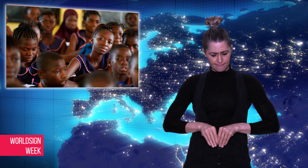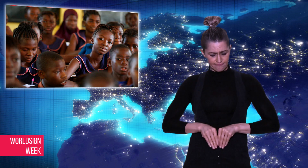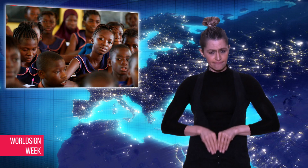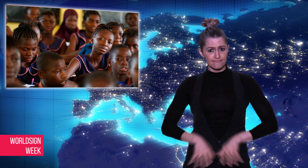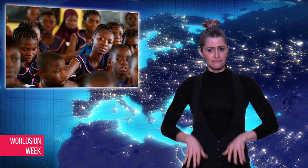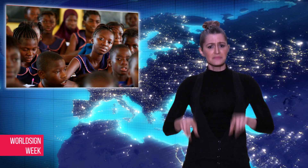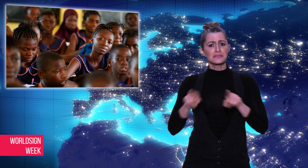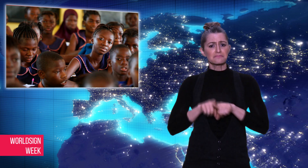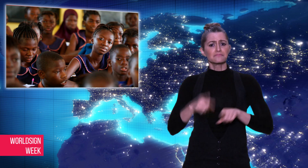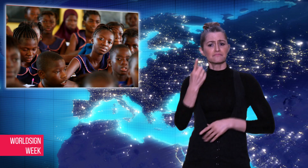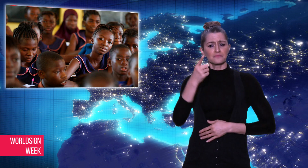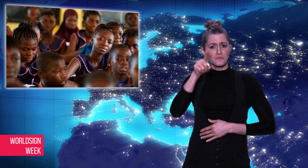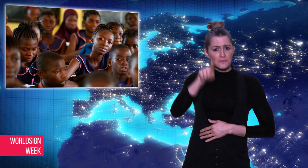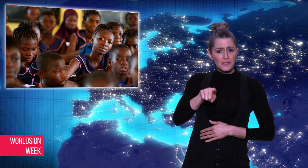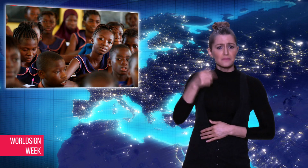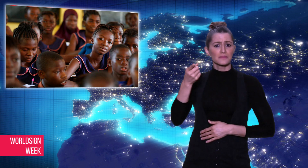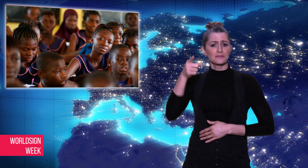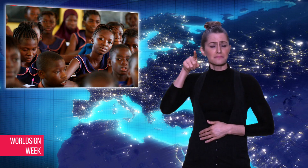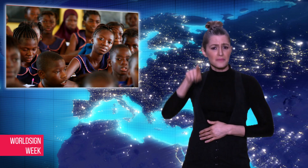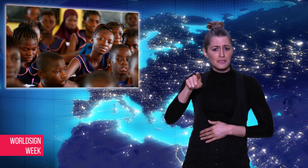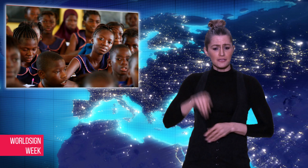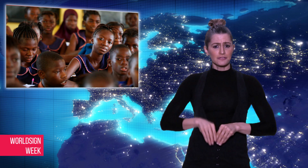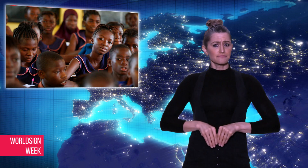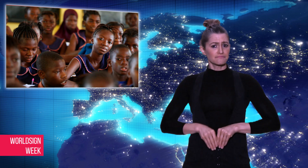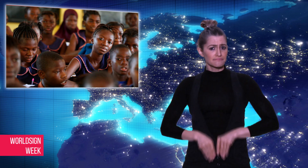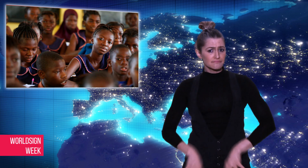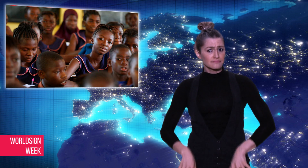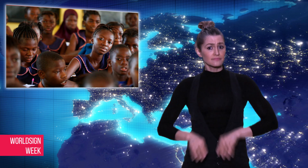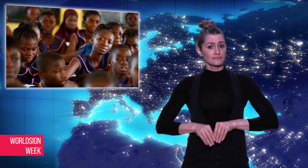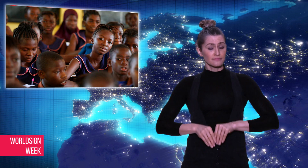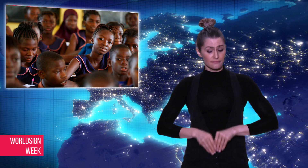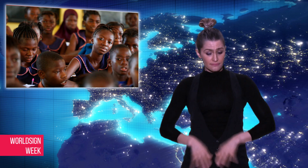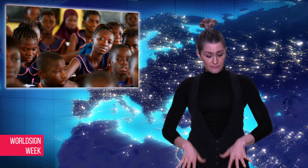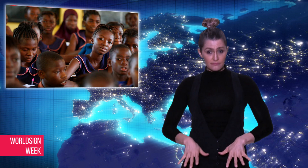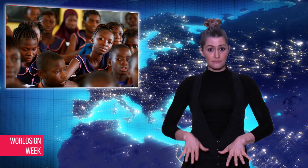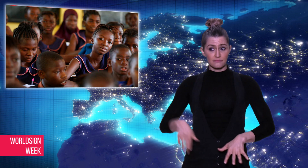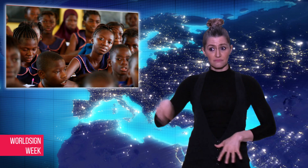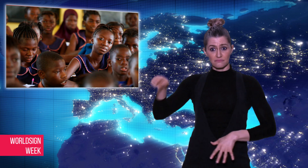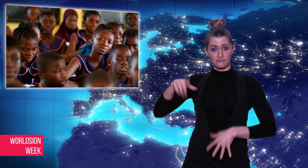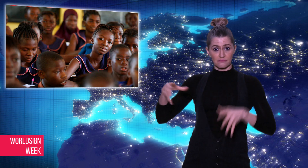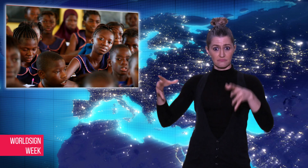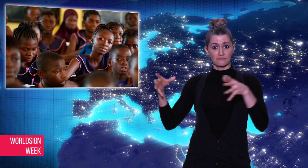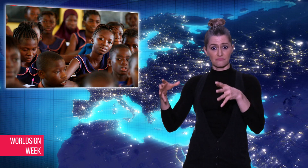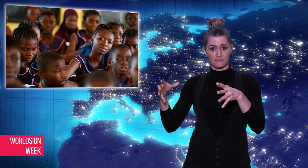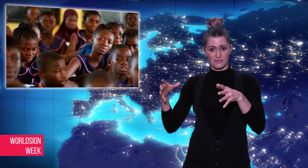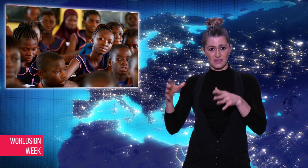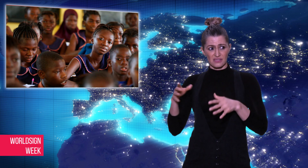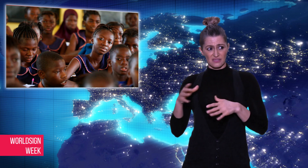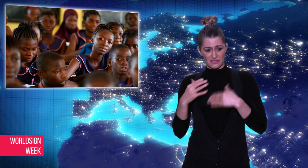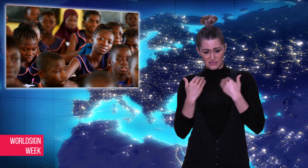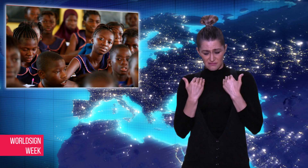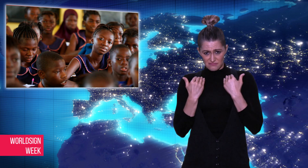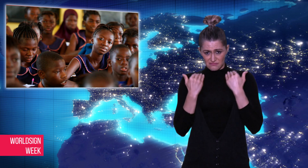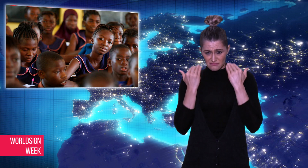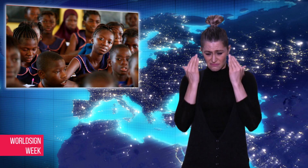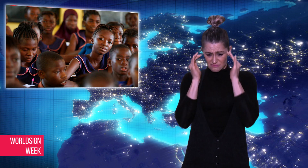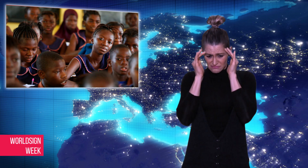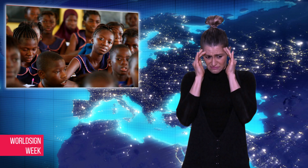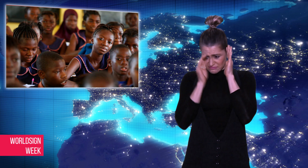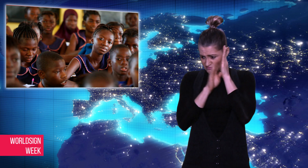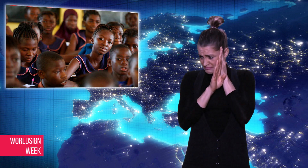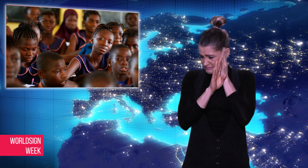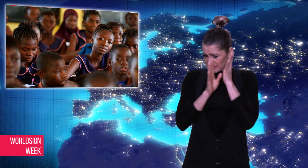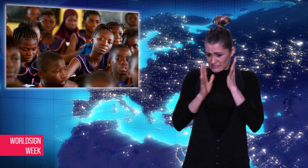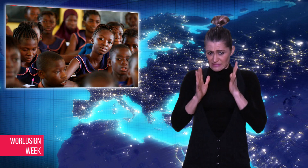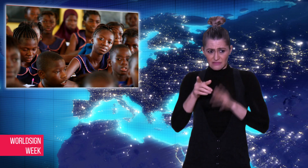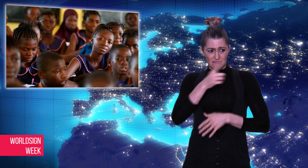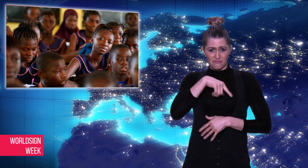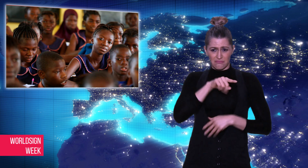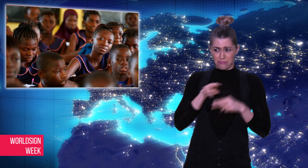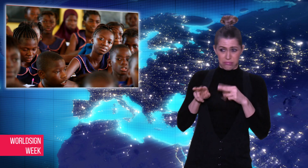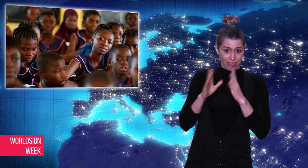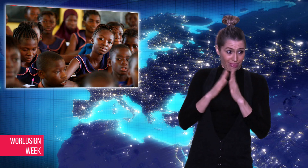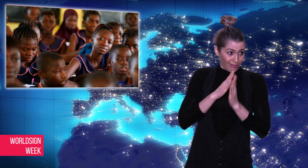the world are suffering from shame because of